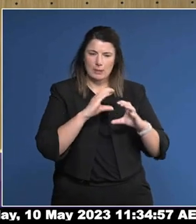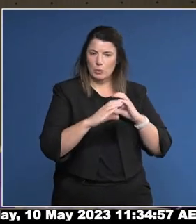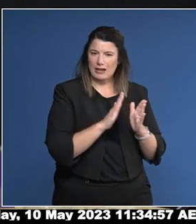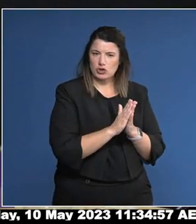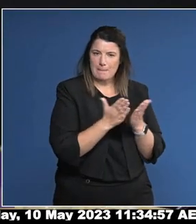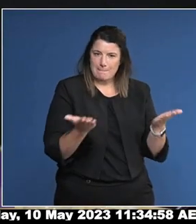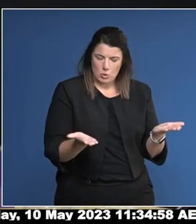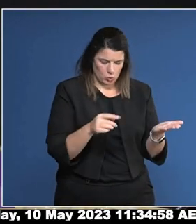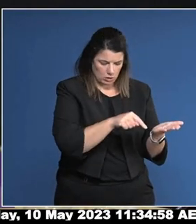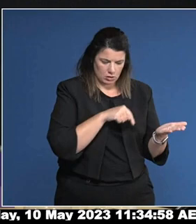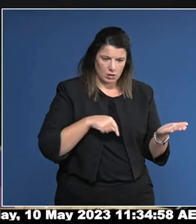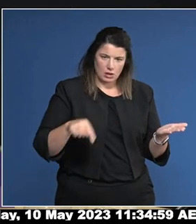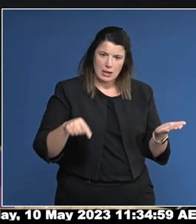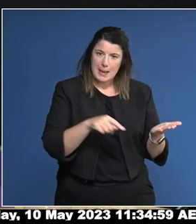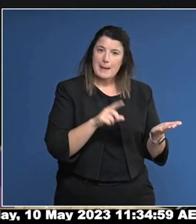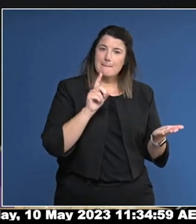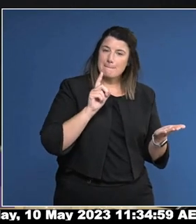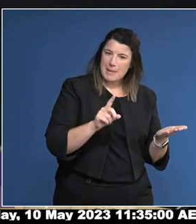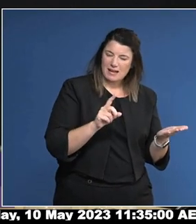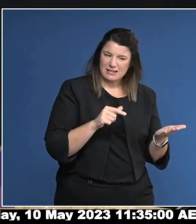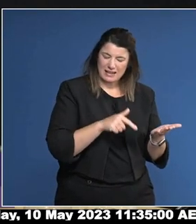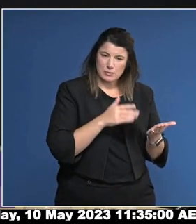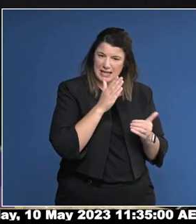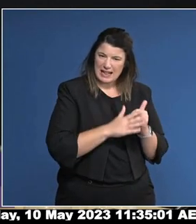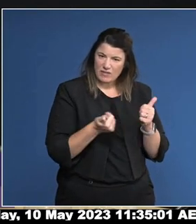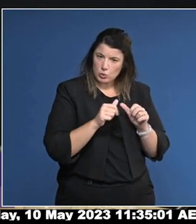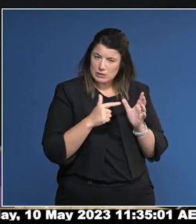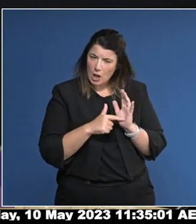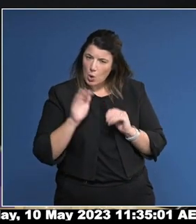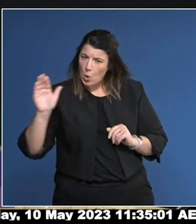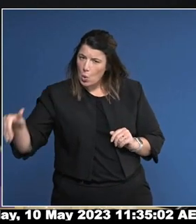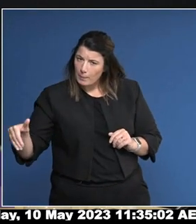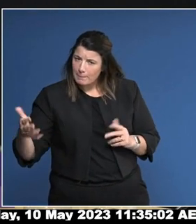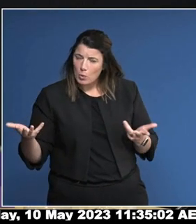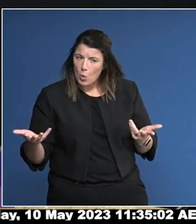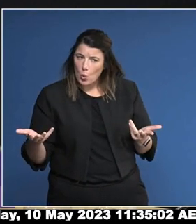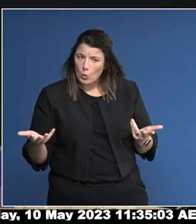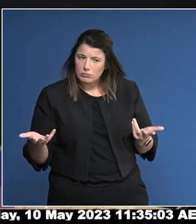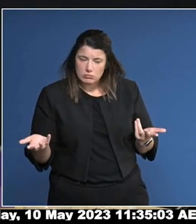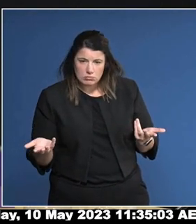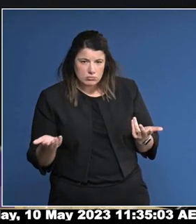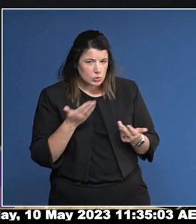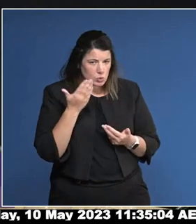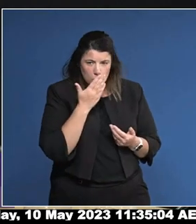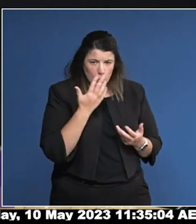There doesn't appear to be any evidence that that was ever used at home or used - was the school having any success with that?